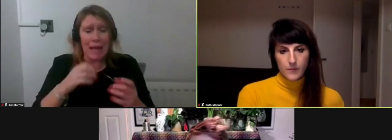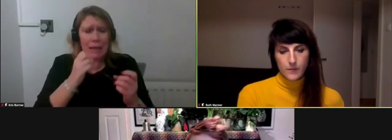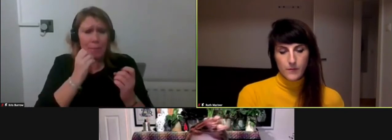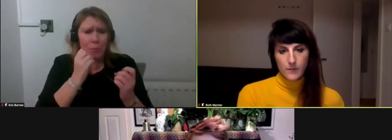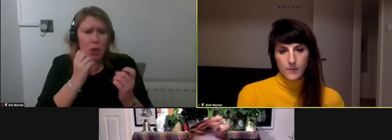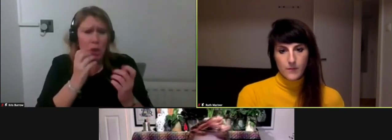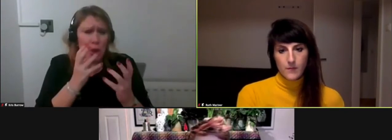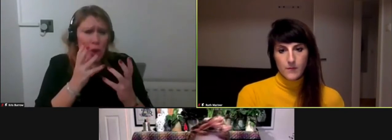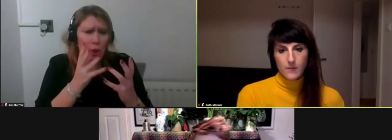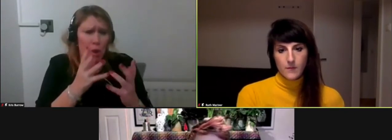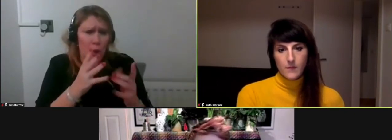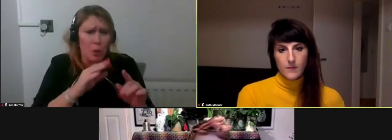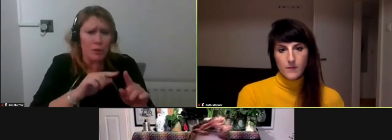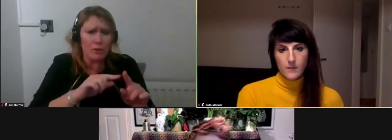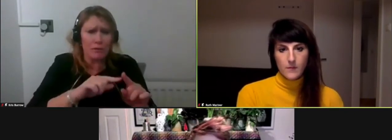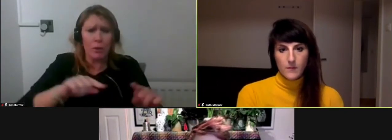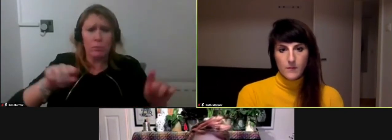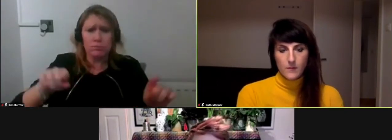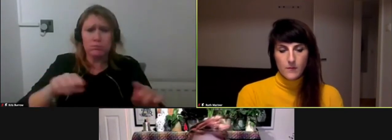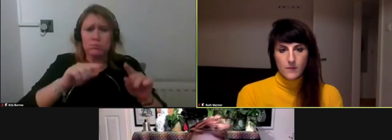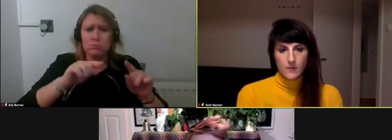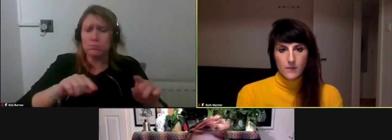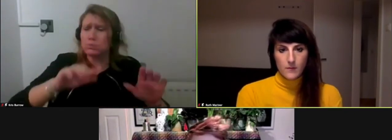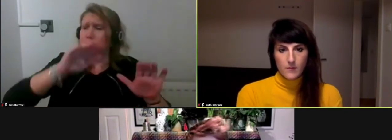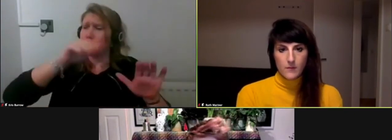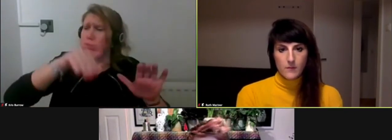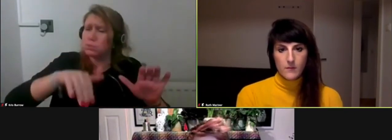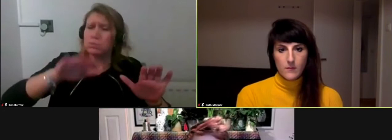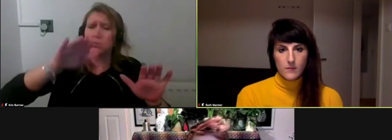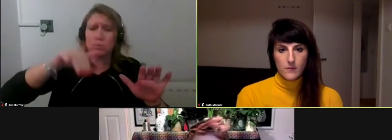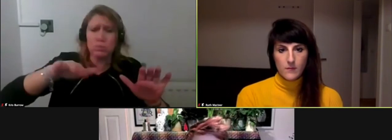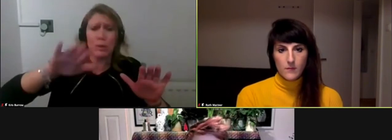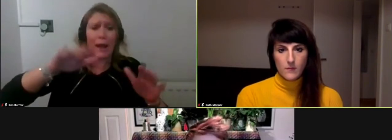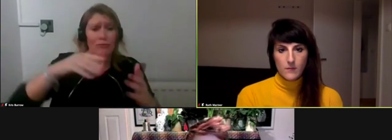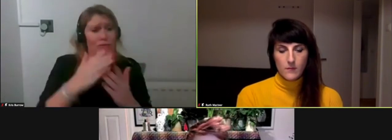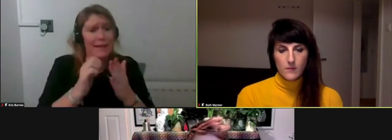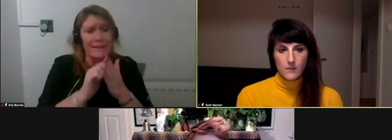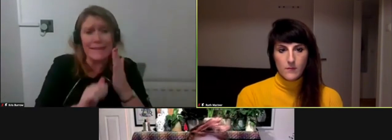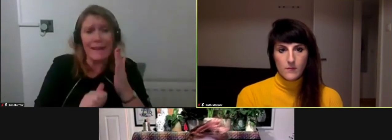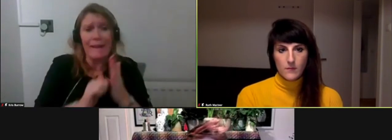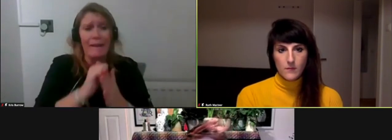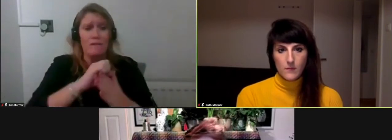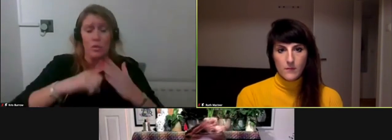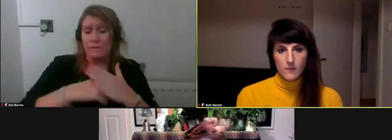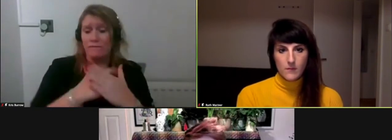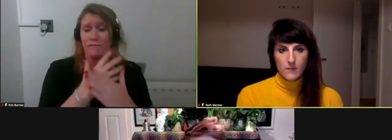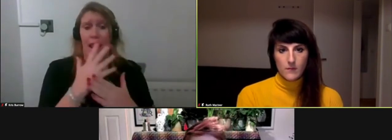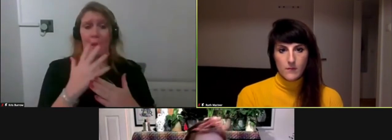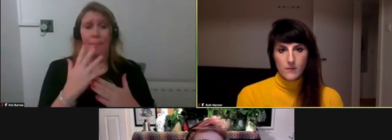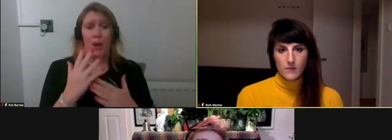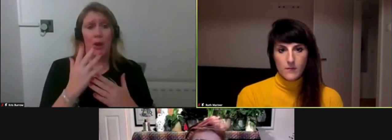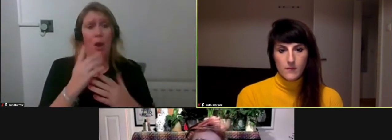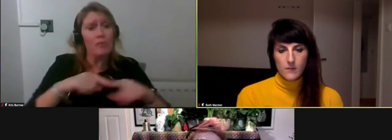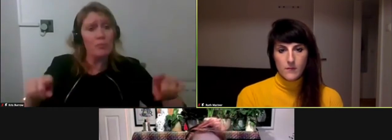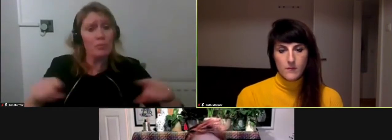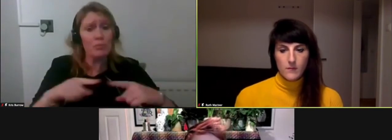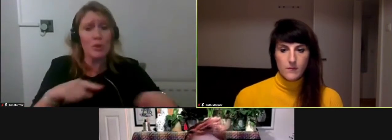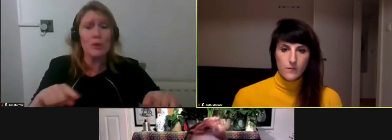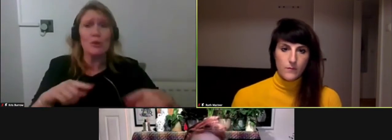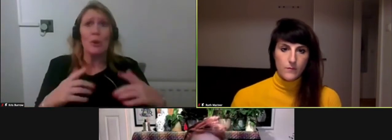that actually have this amazing, skilful development of kind of musical motifs that is almost like it's been composed, and I